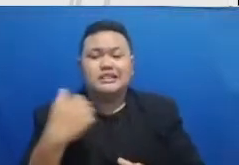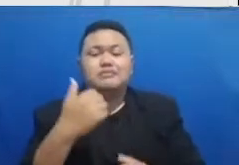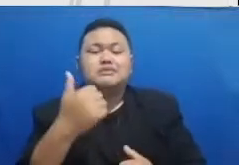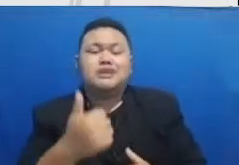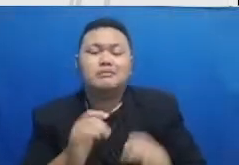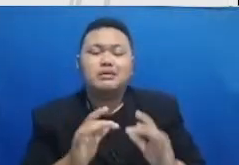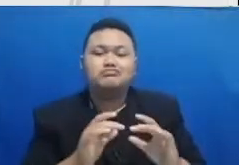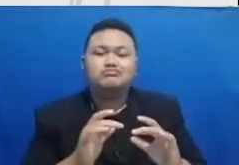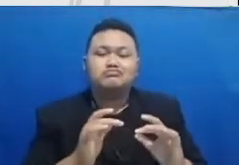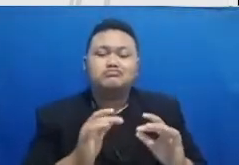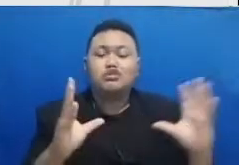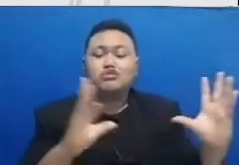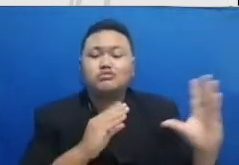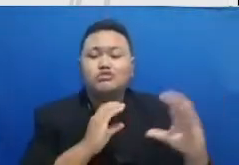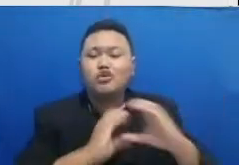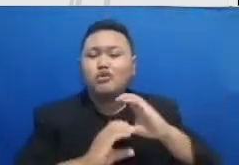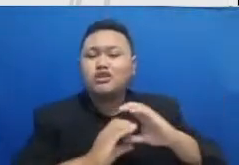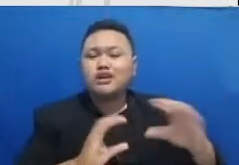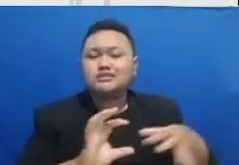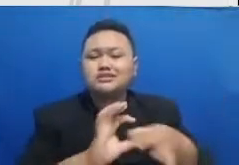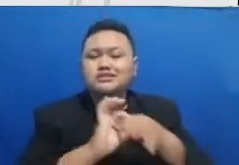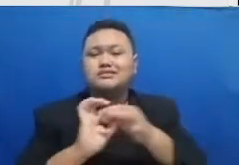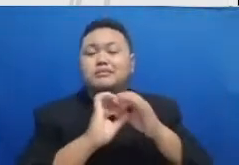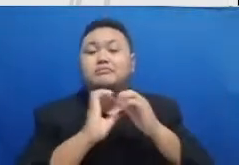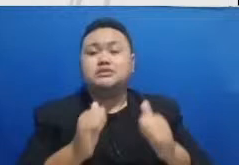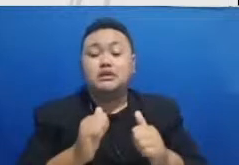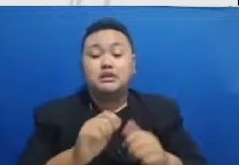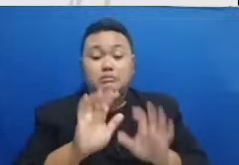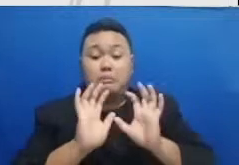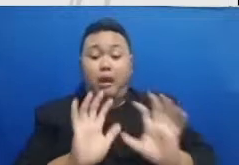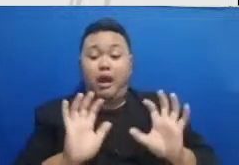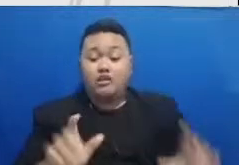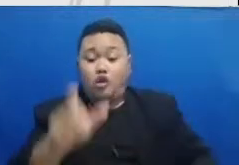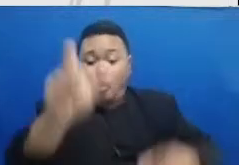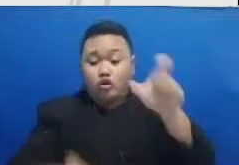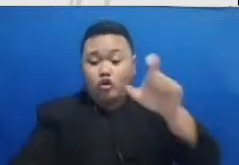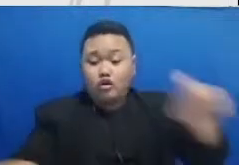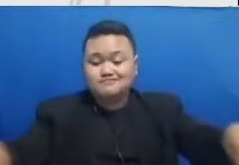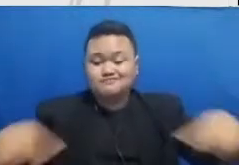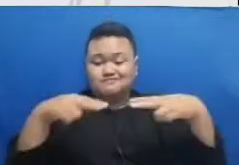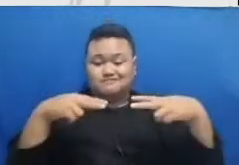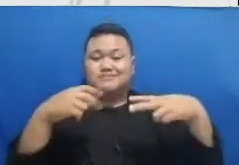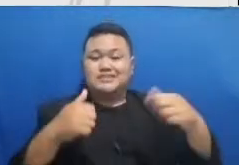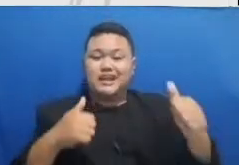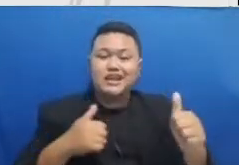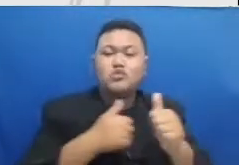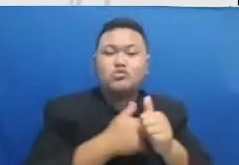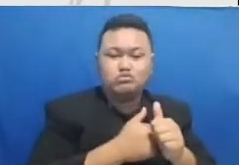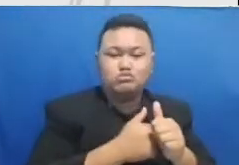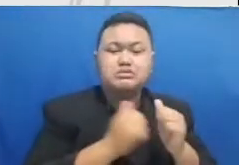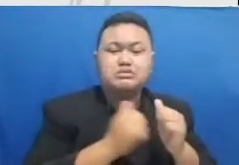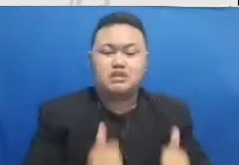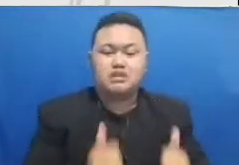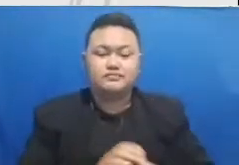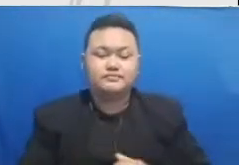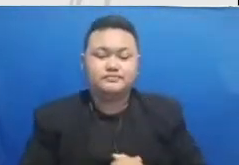dozens of people are accessing via different discussions in different locations as long as they are